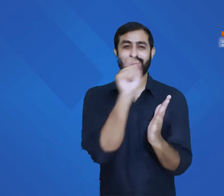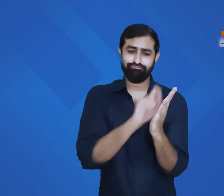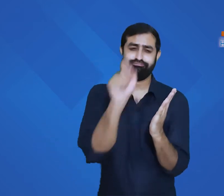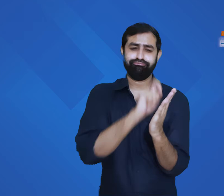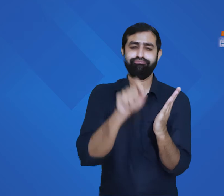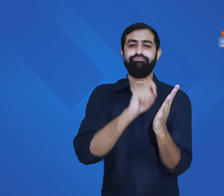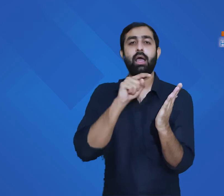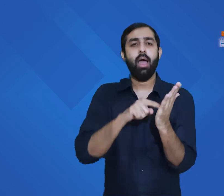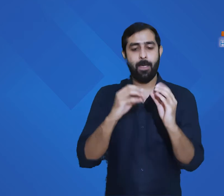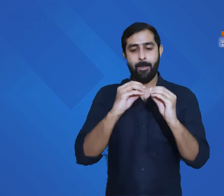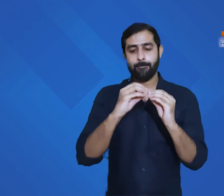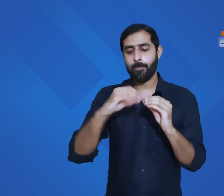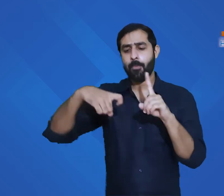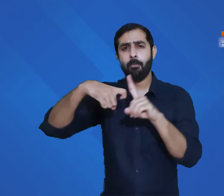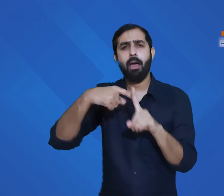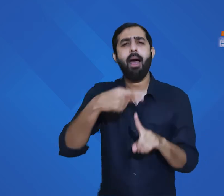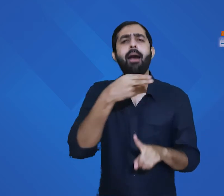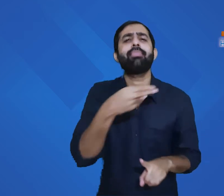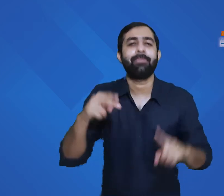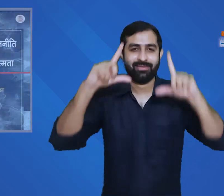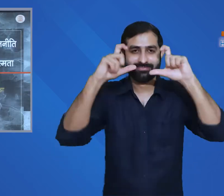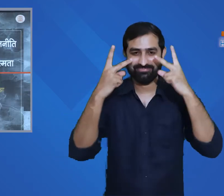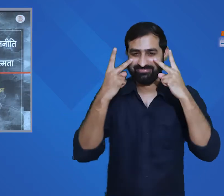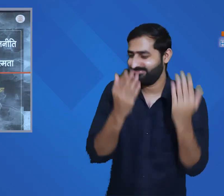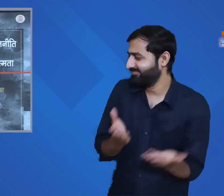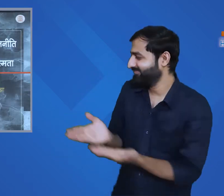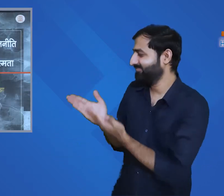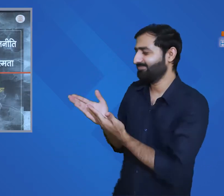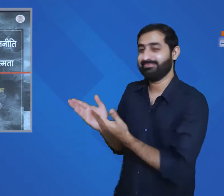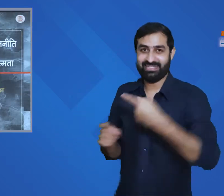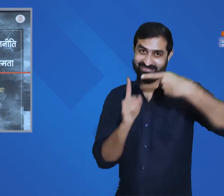The original title of the essay was 'Bhasha aur rashtriye asmita'.